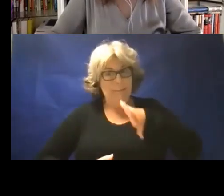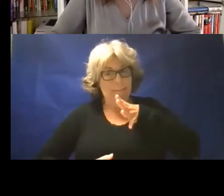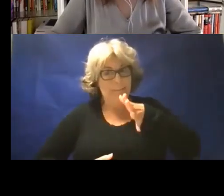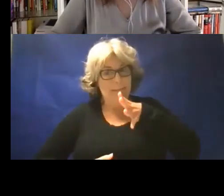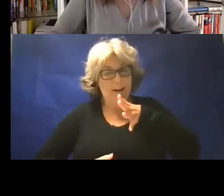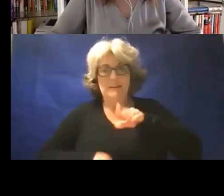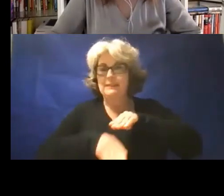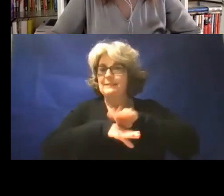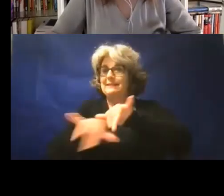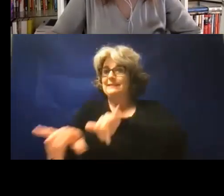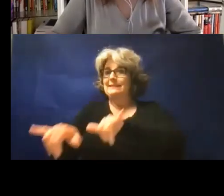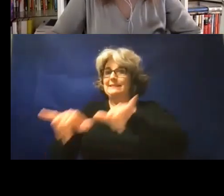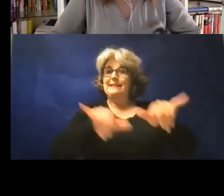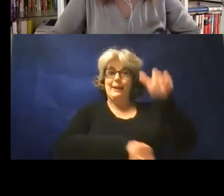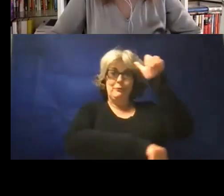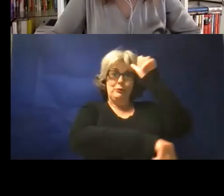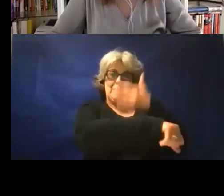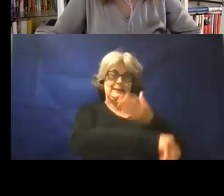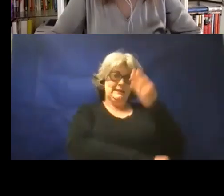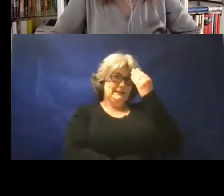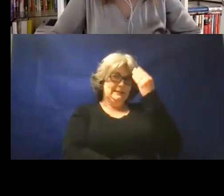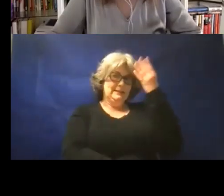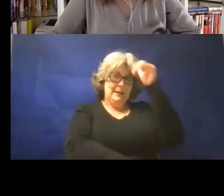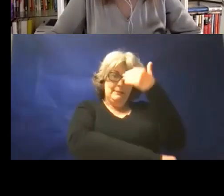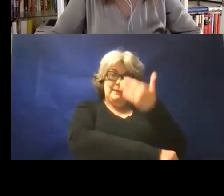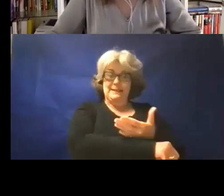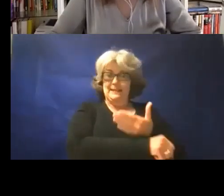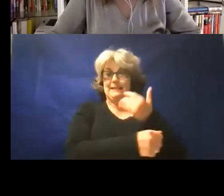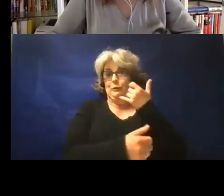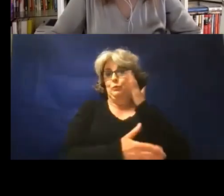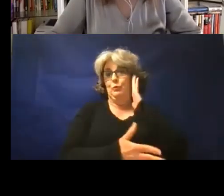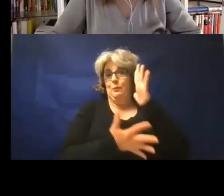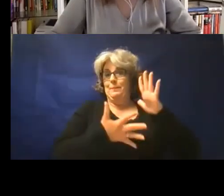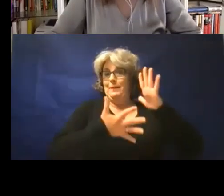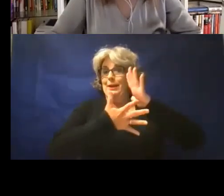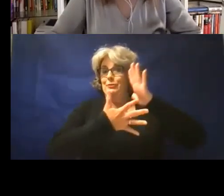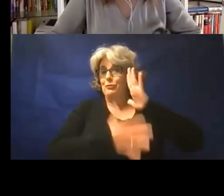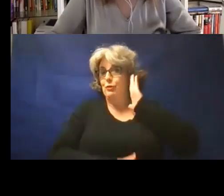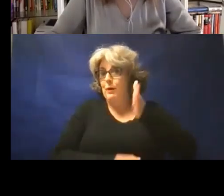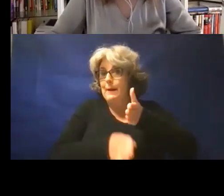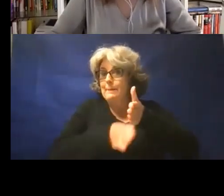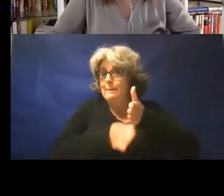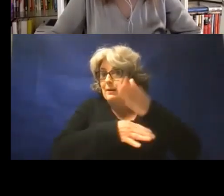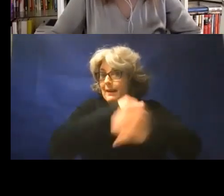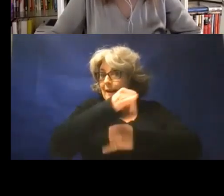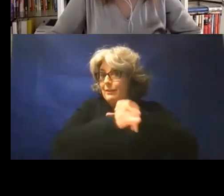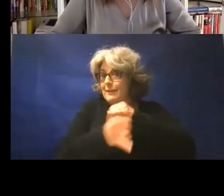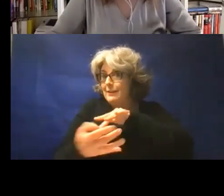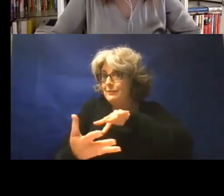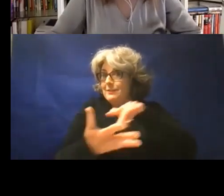that I gave to my son who is a rising junior and majoring in International Studies and Arabic and